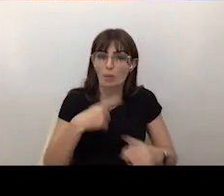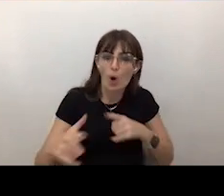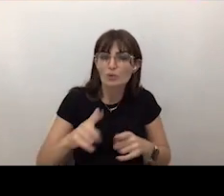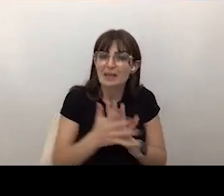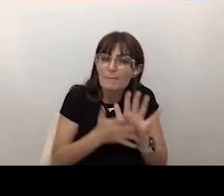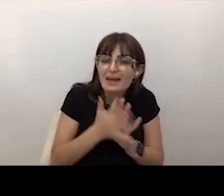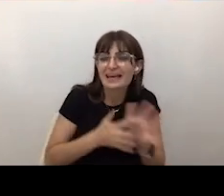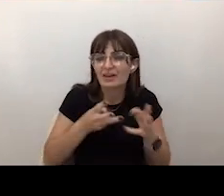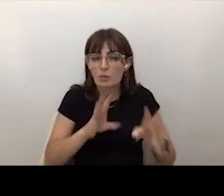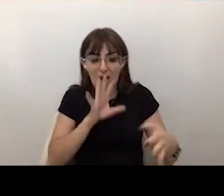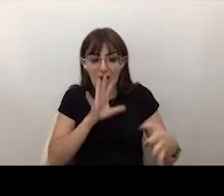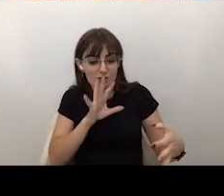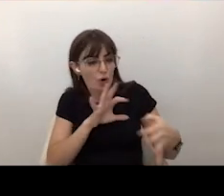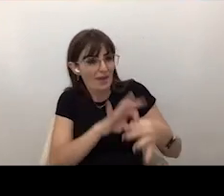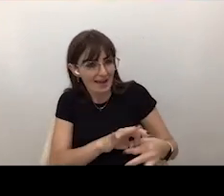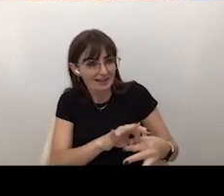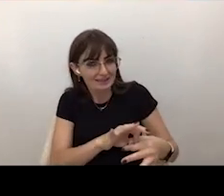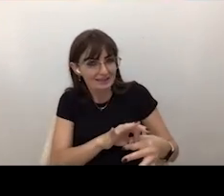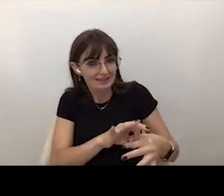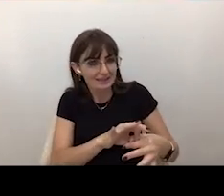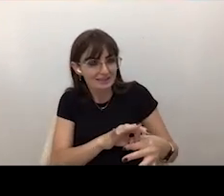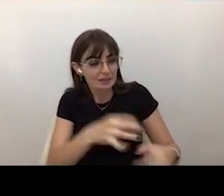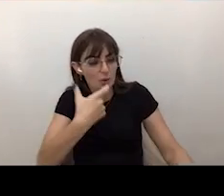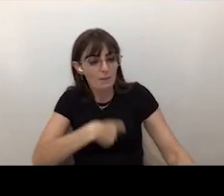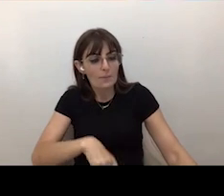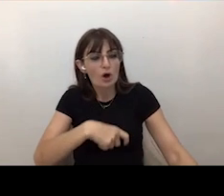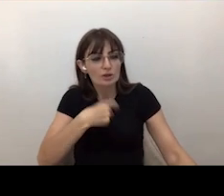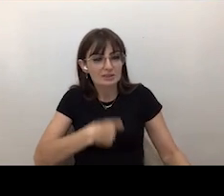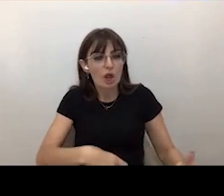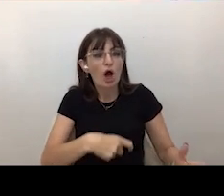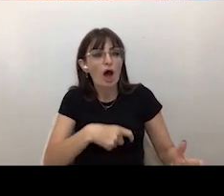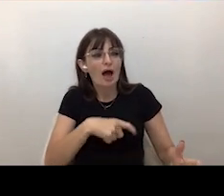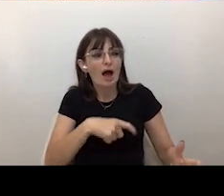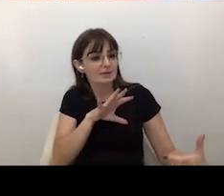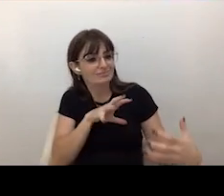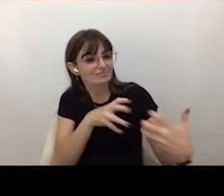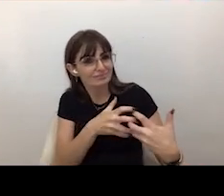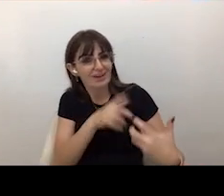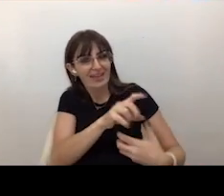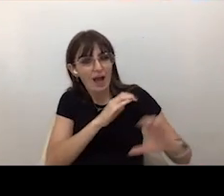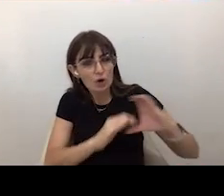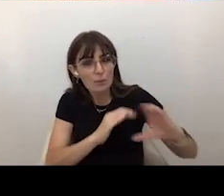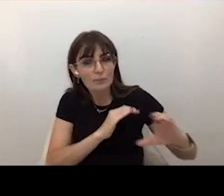connect with the donors is to personalise their communications based on their interests.